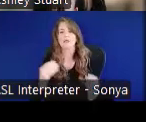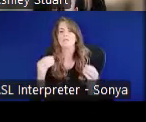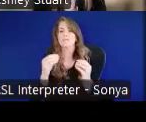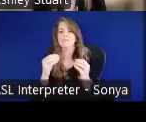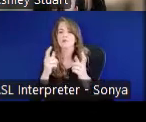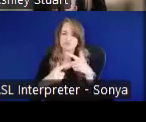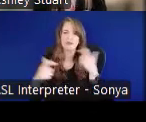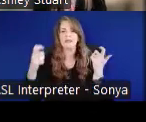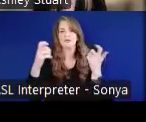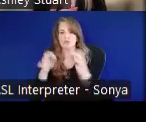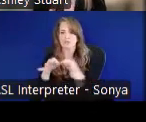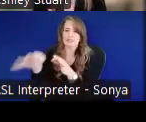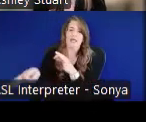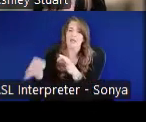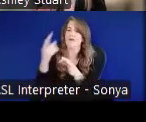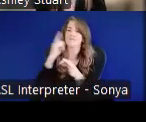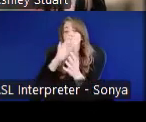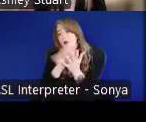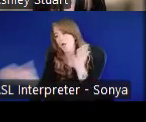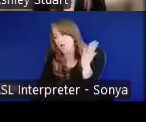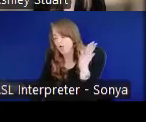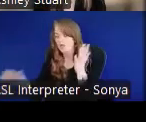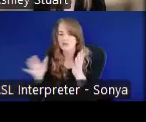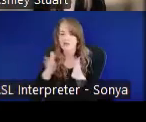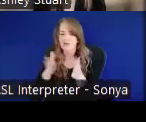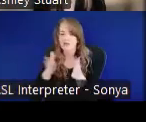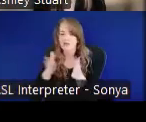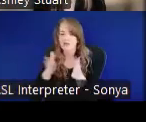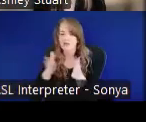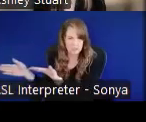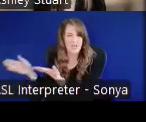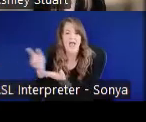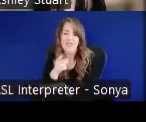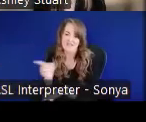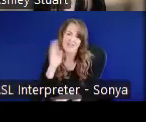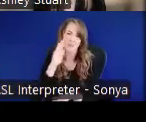domains and more likely to have pervasive developmental problems.